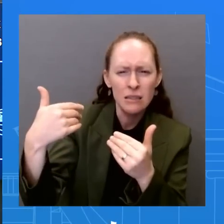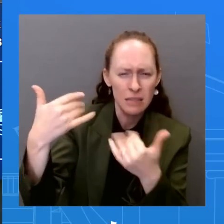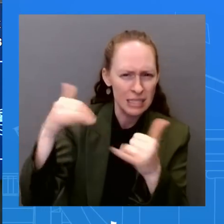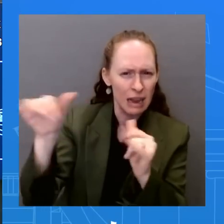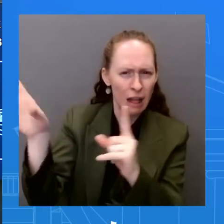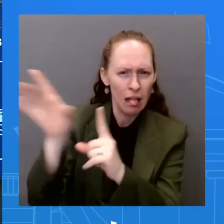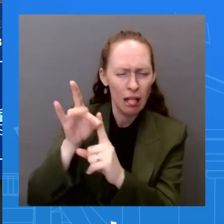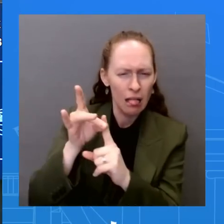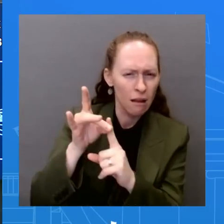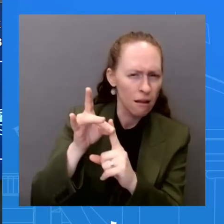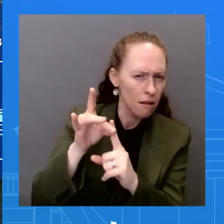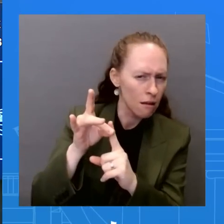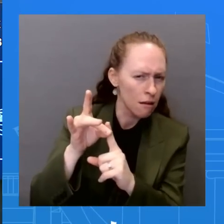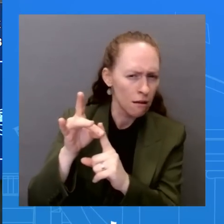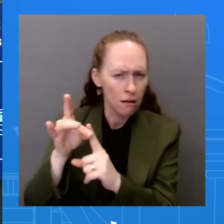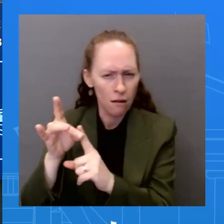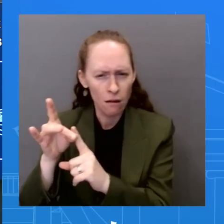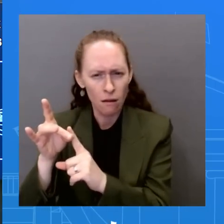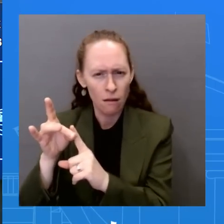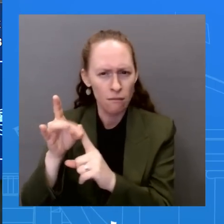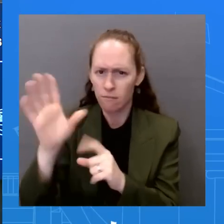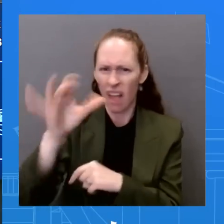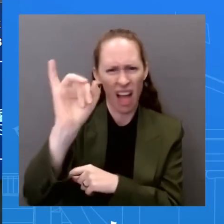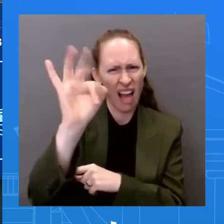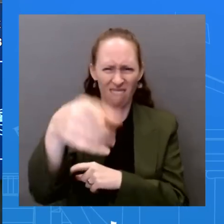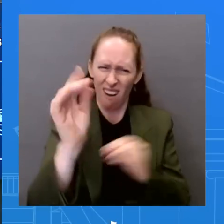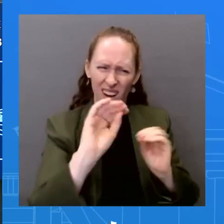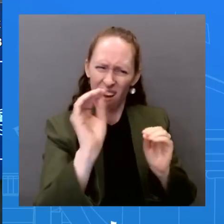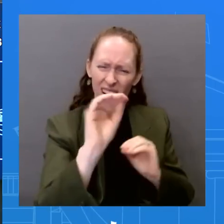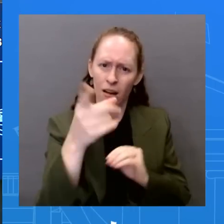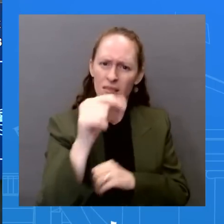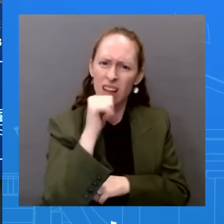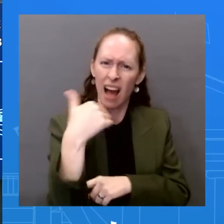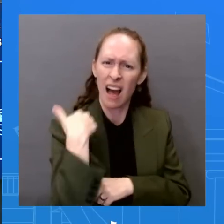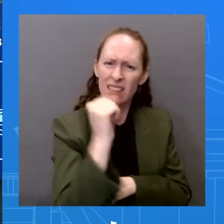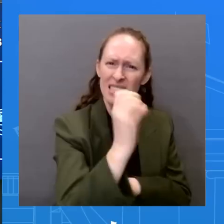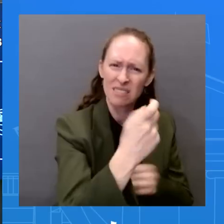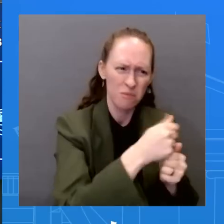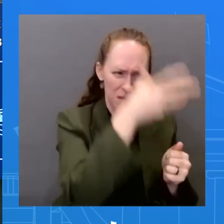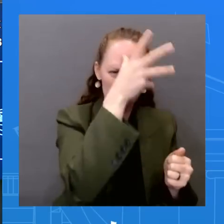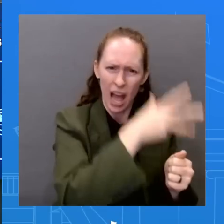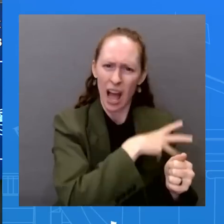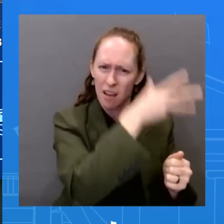A, that the population of men who have sex with men, we're seeing decreasing infections among them.